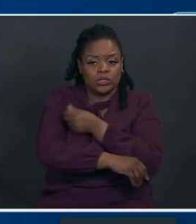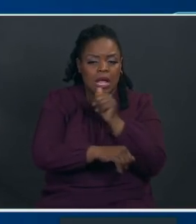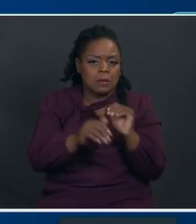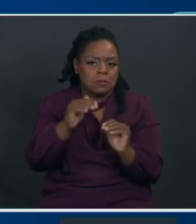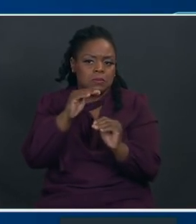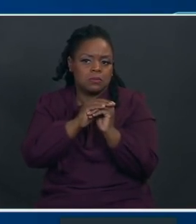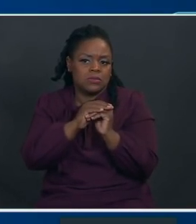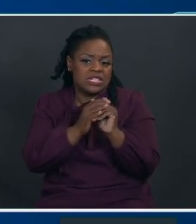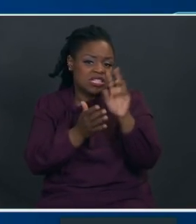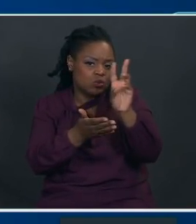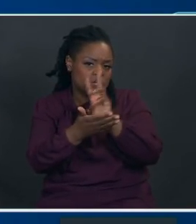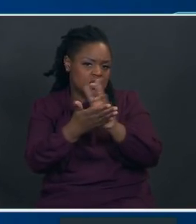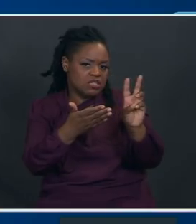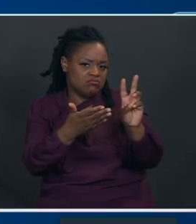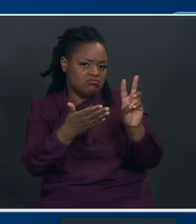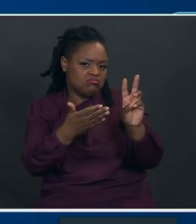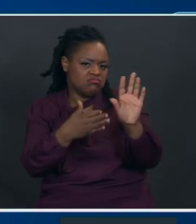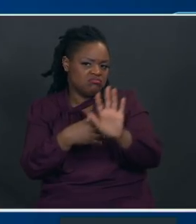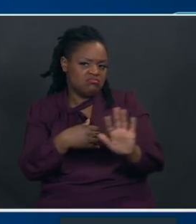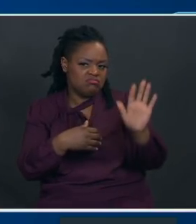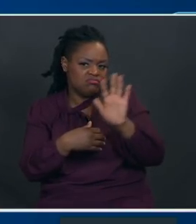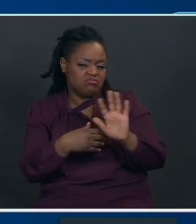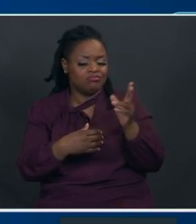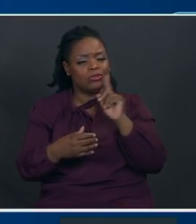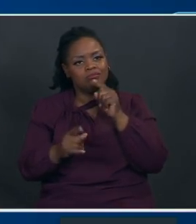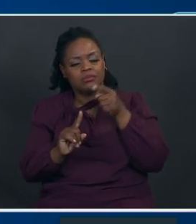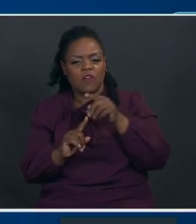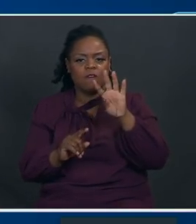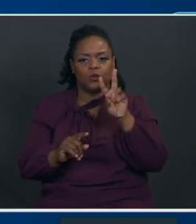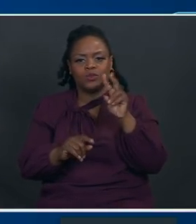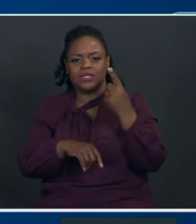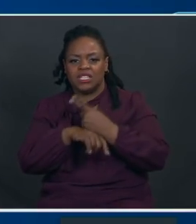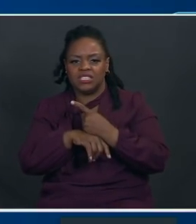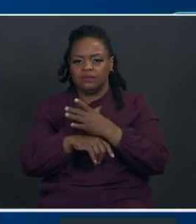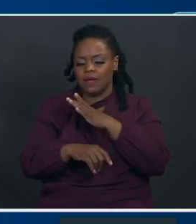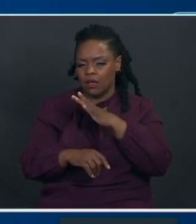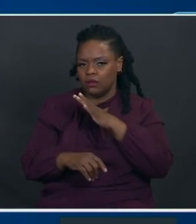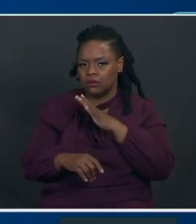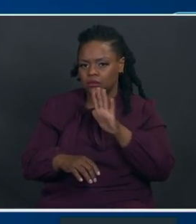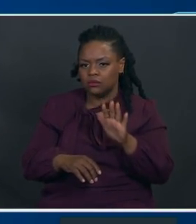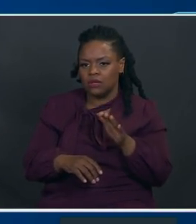or 42 days after the first. Second, the CDC has reiterated